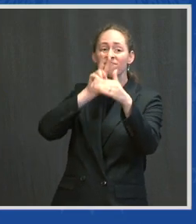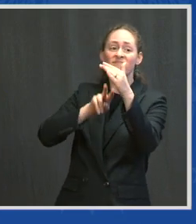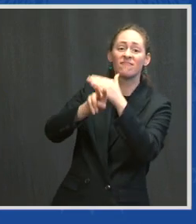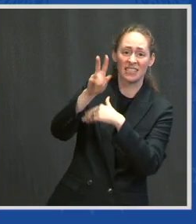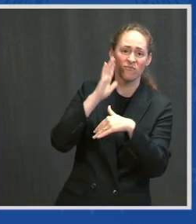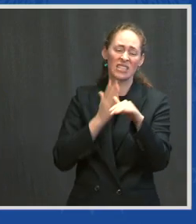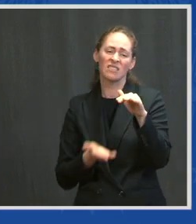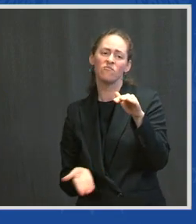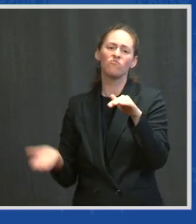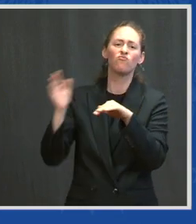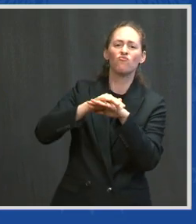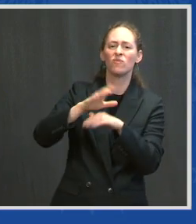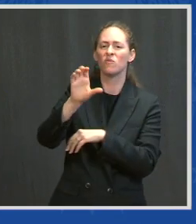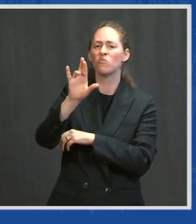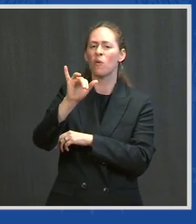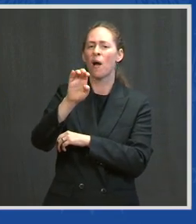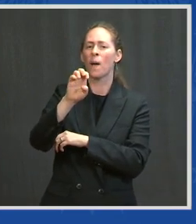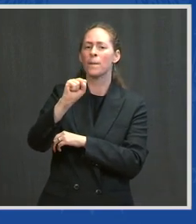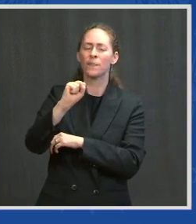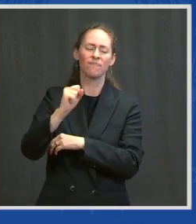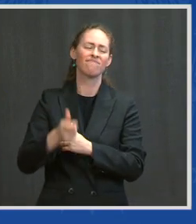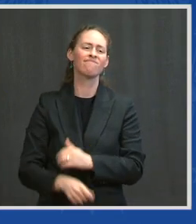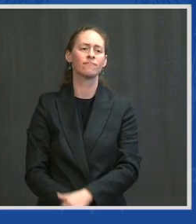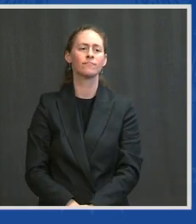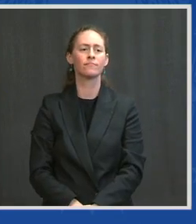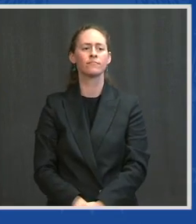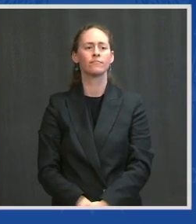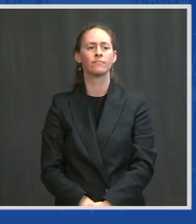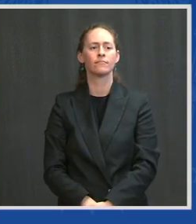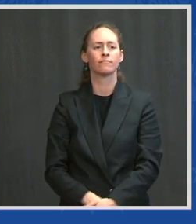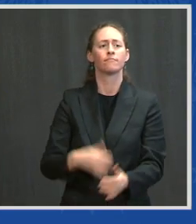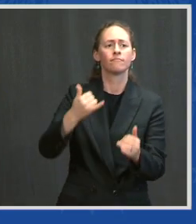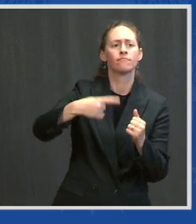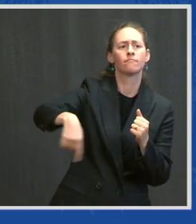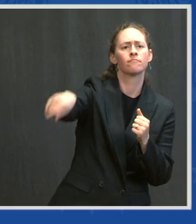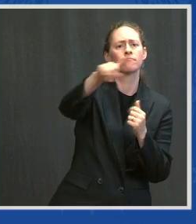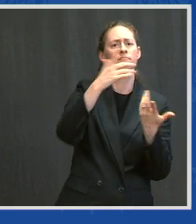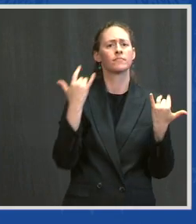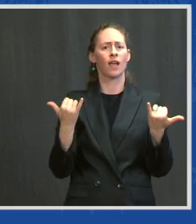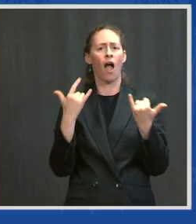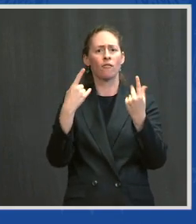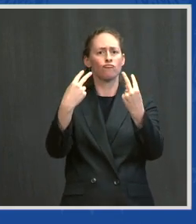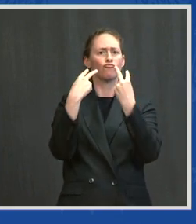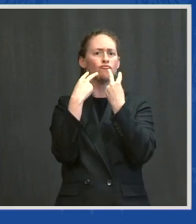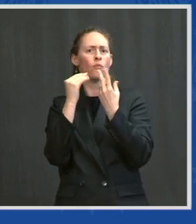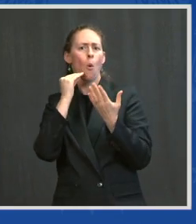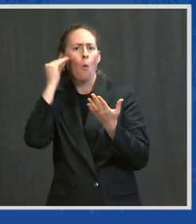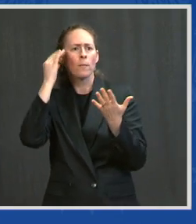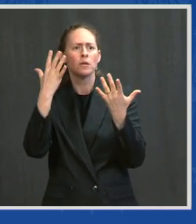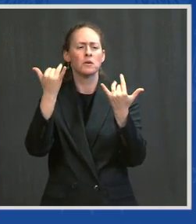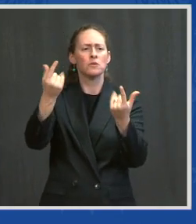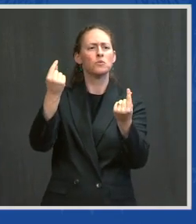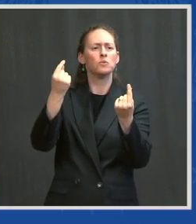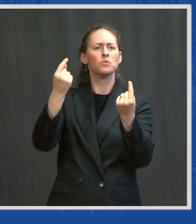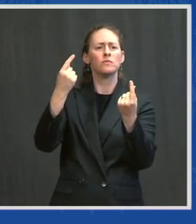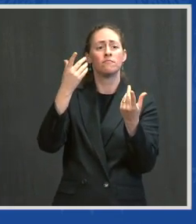For folks at home, here's what you need to know: I've been at this a long time and there are things we know